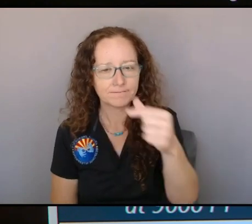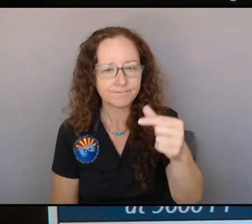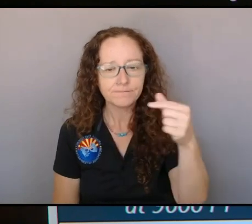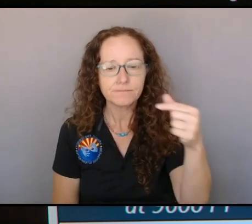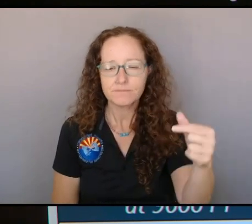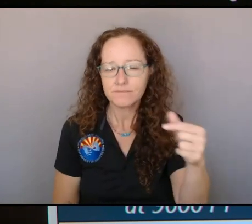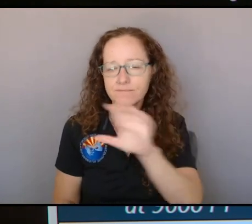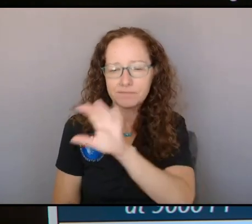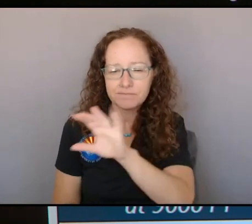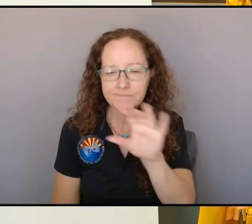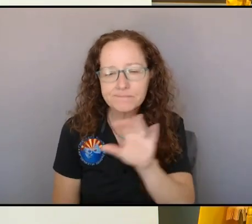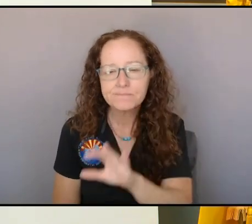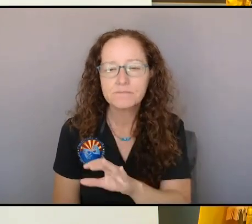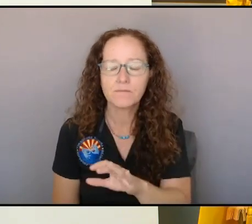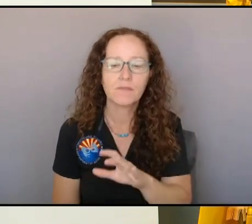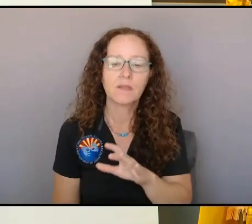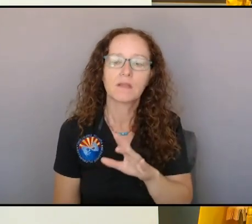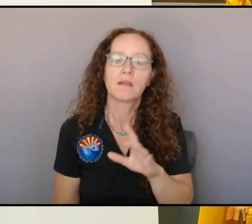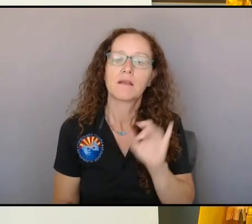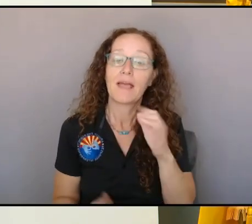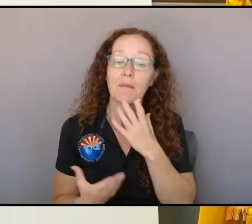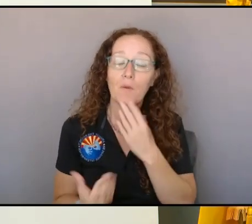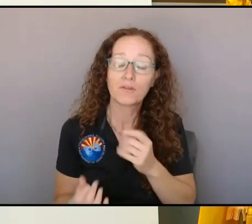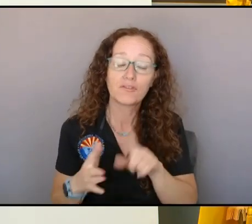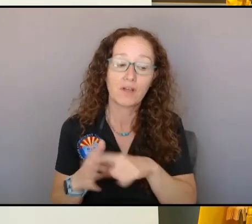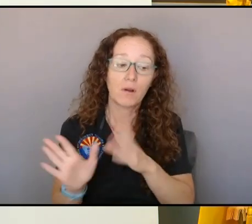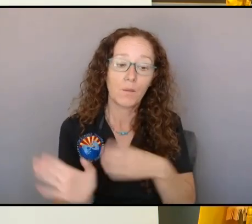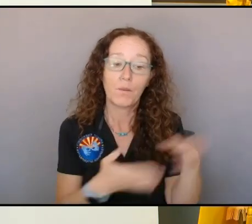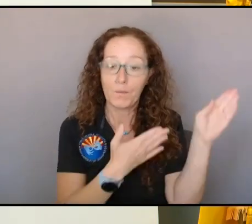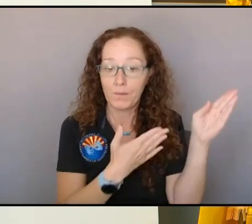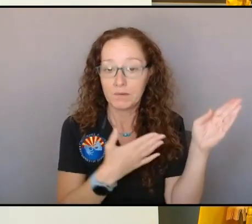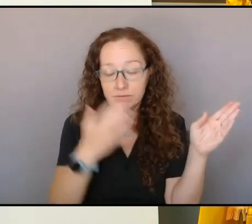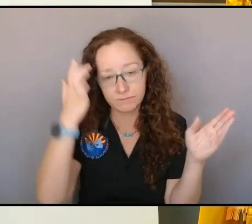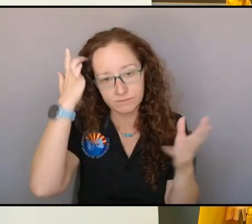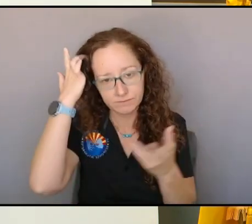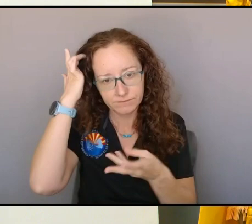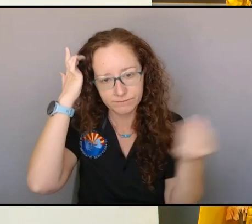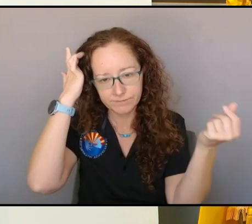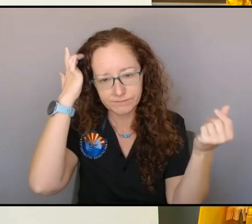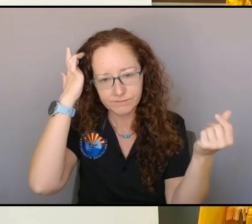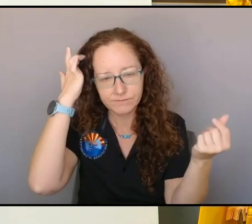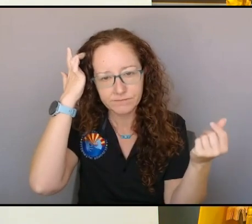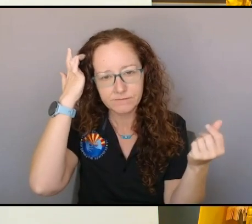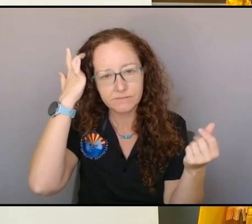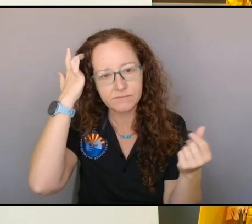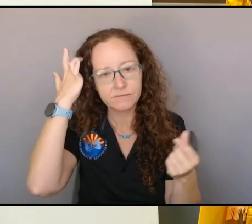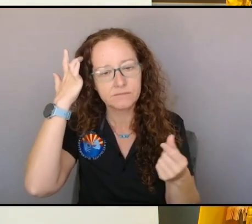storms early, drying late in the day, still not really warm. The